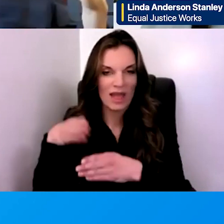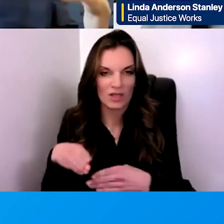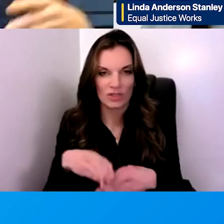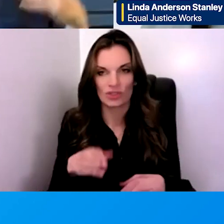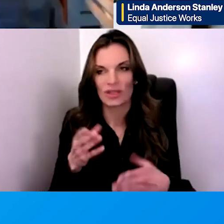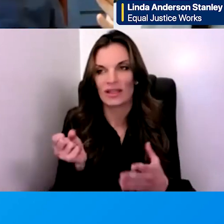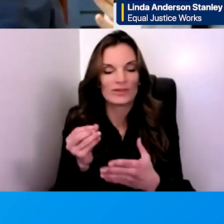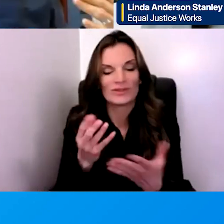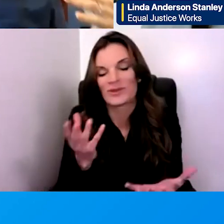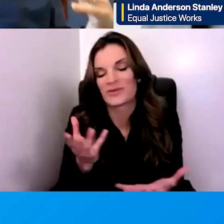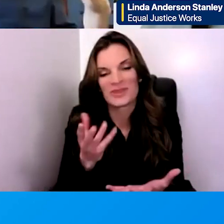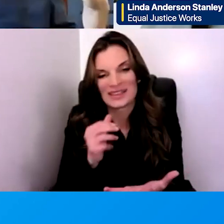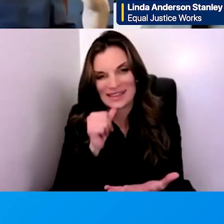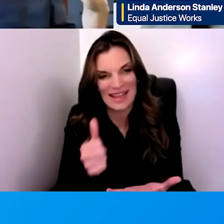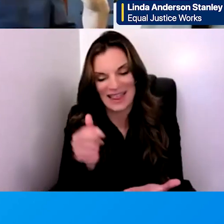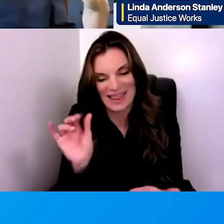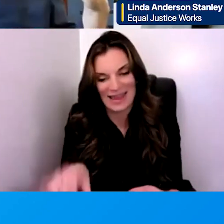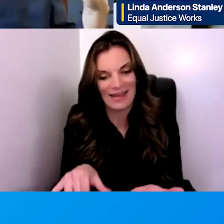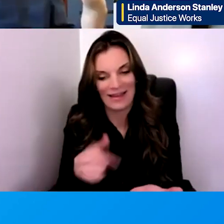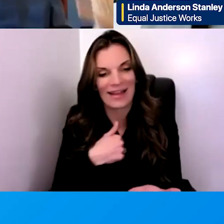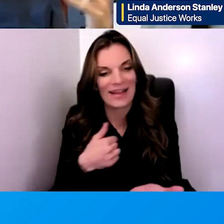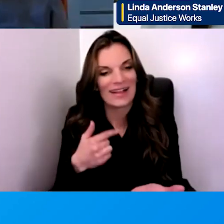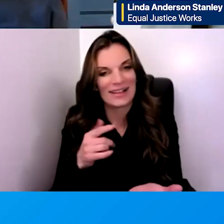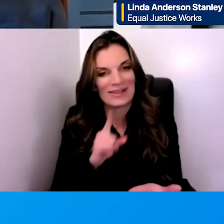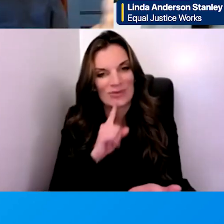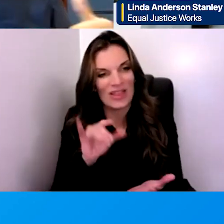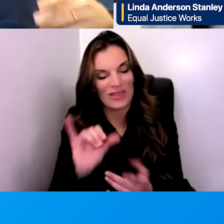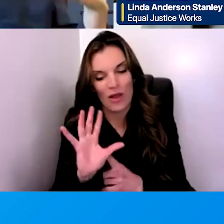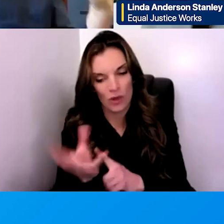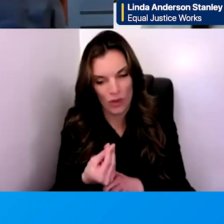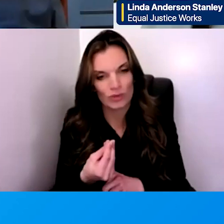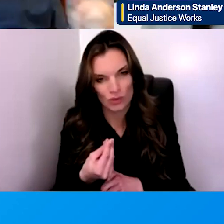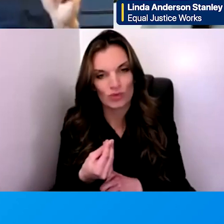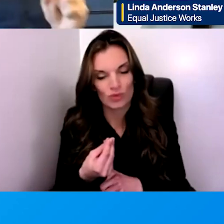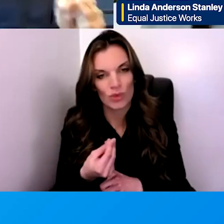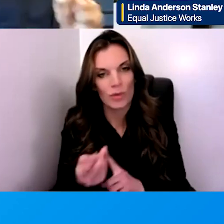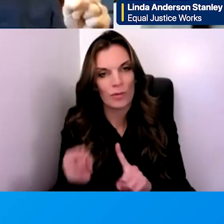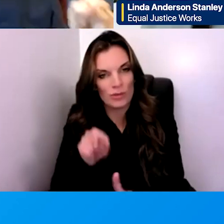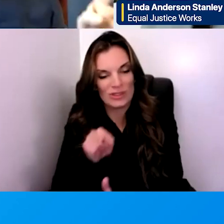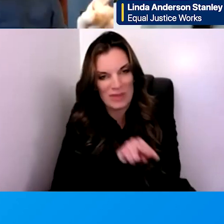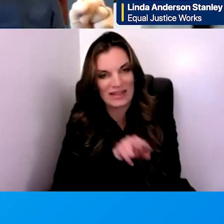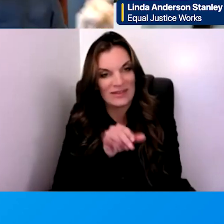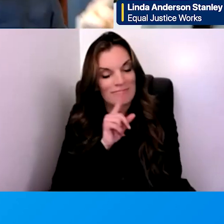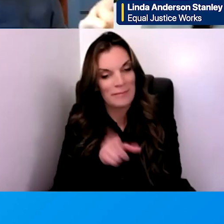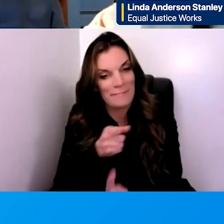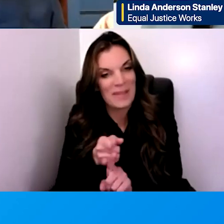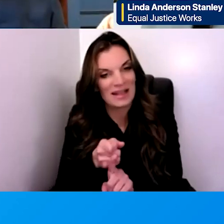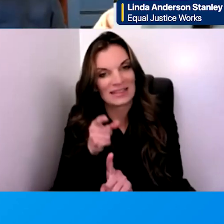ventilators so it's not there. So it's this cultural, you know, perspective that does impact on the judges that make these